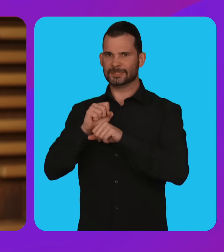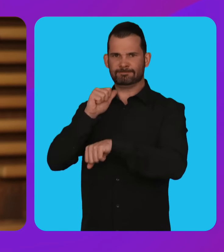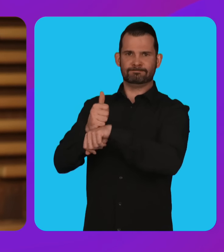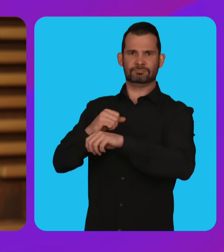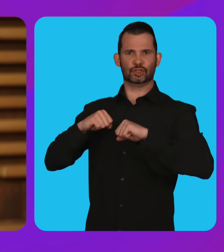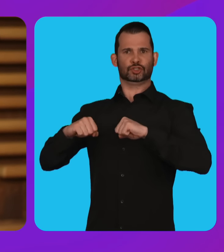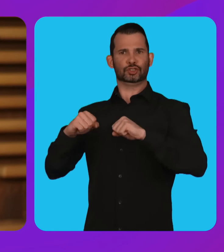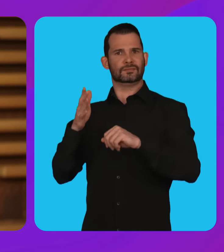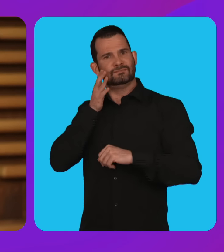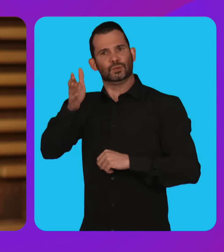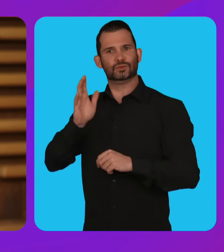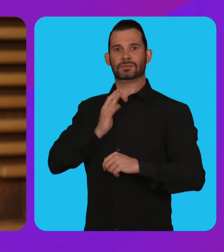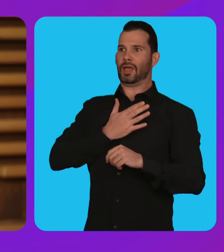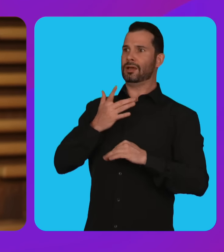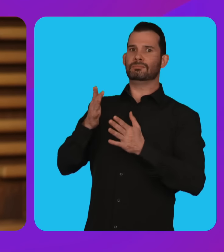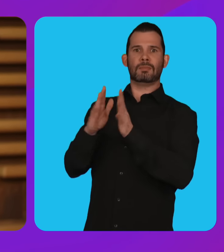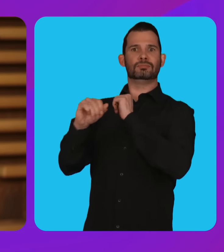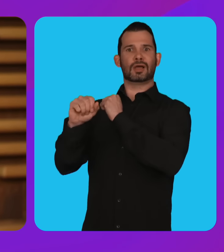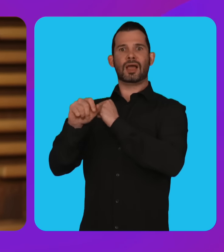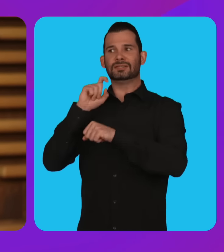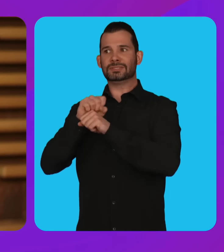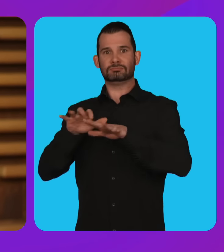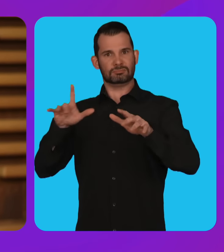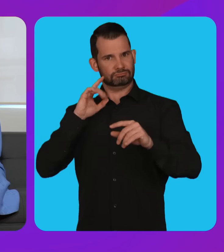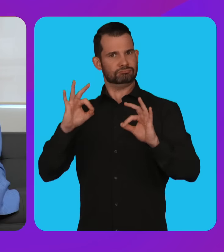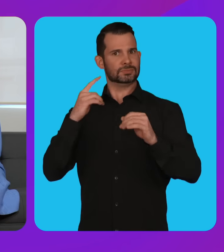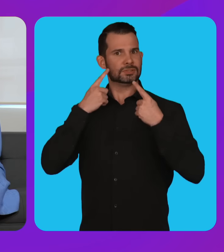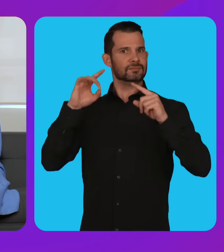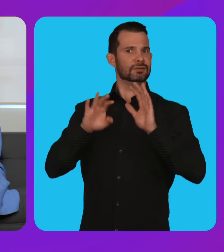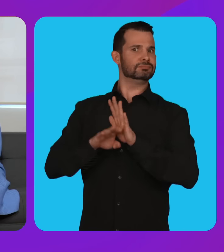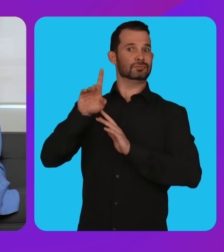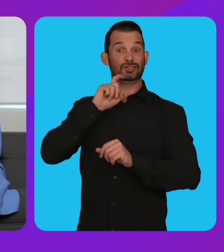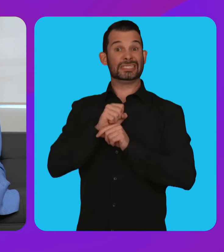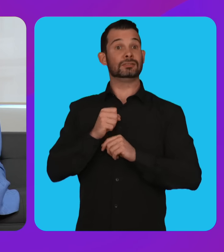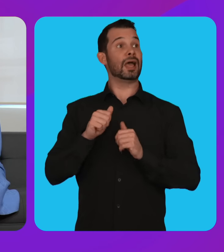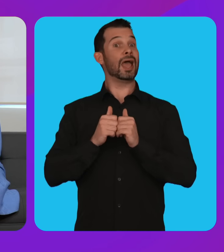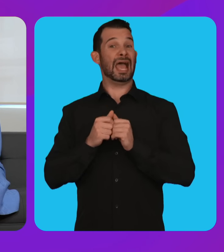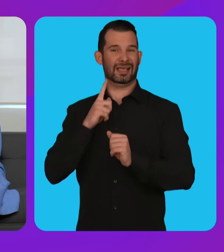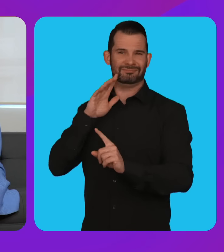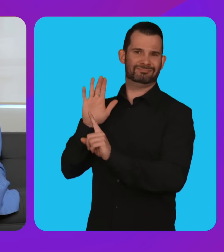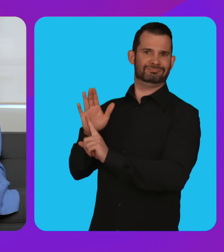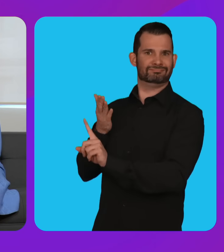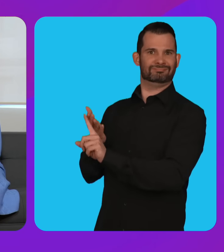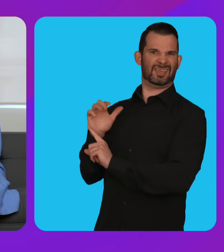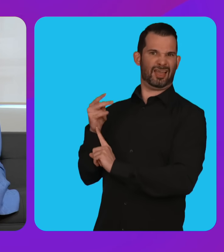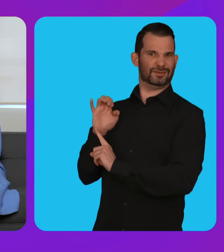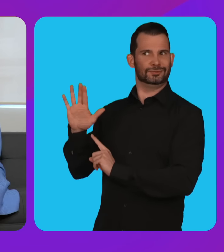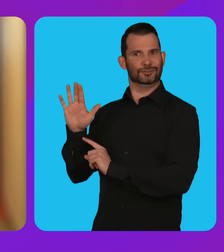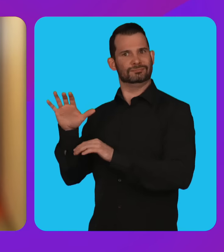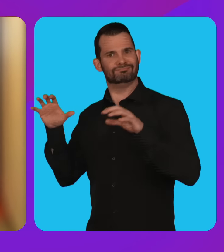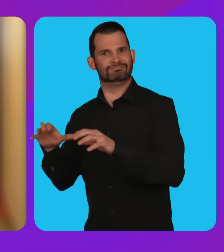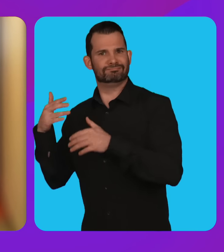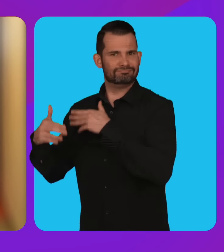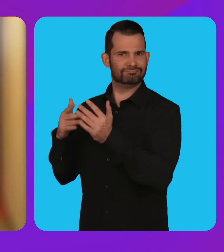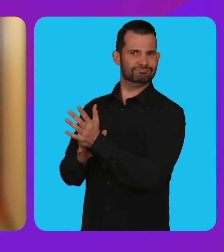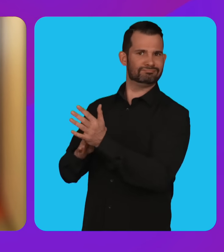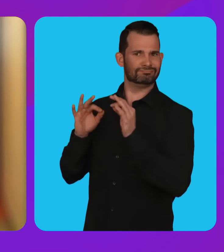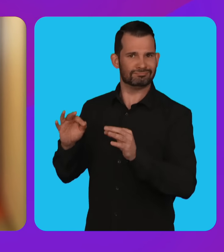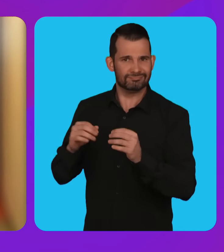stories that secured the future of our public broadcaster. And it was really Catherine's doing. We talked about the Olympics.